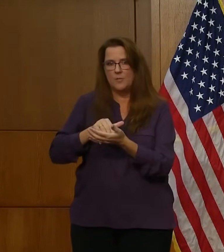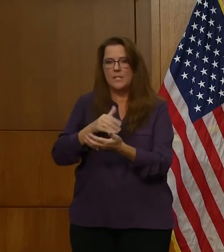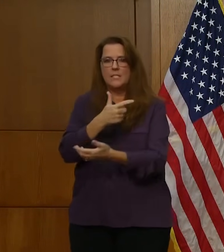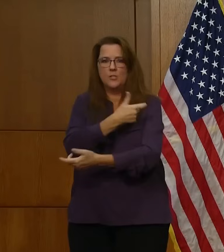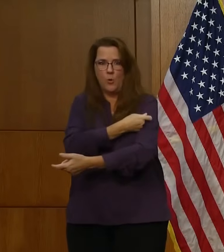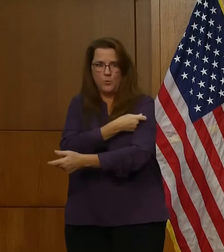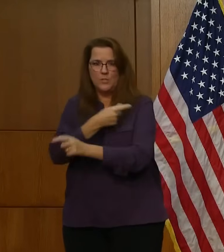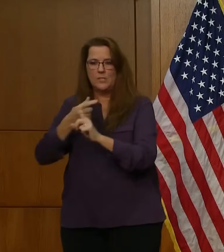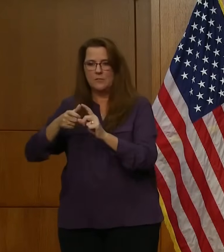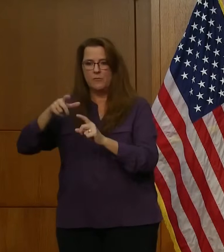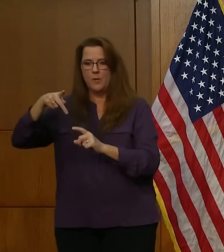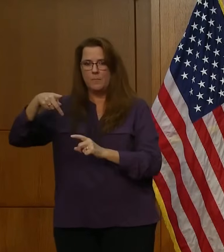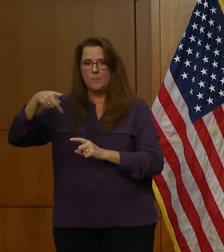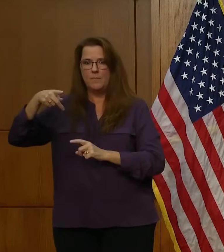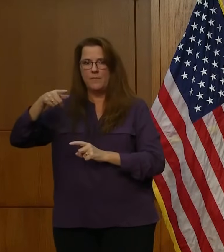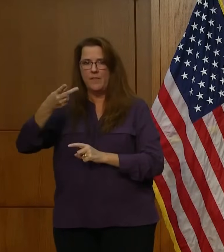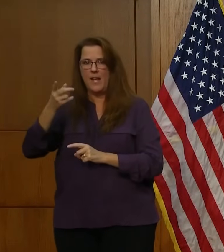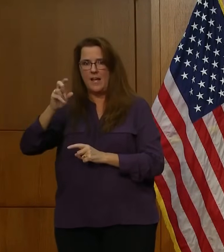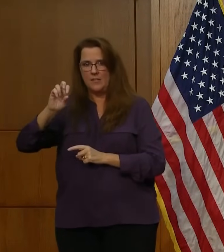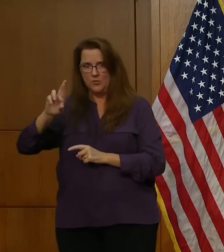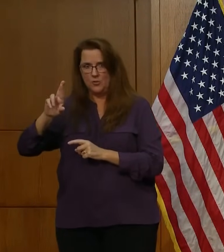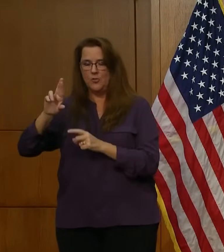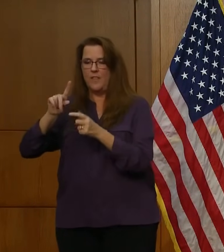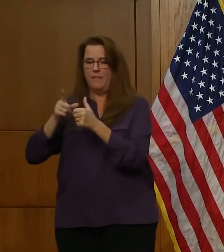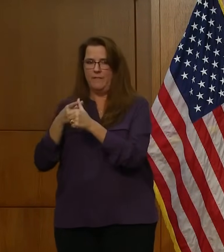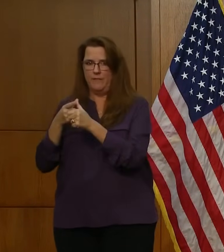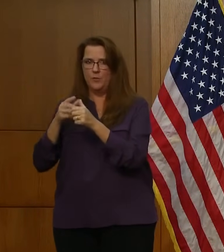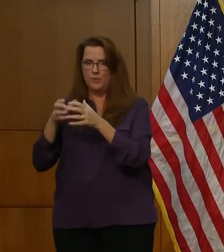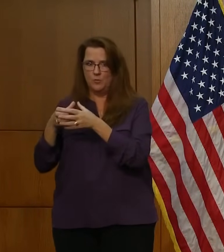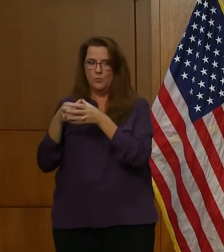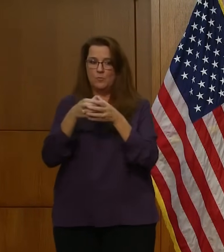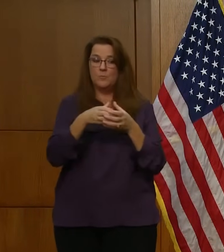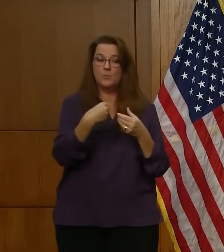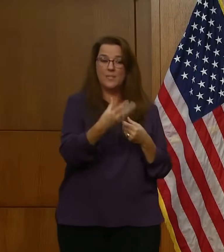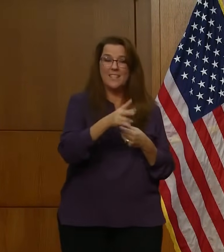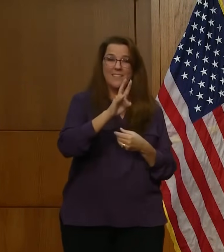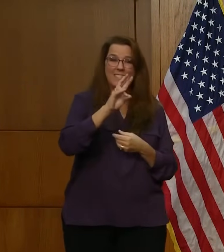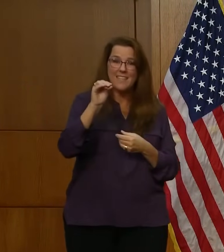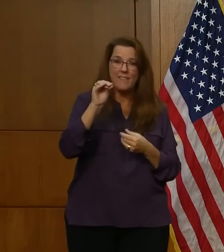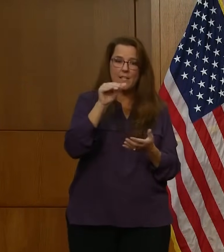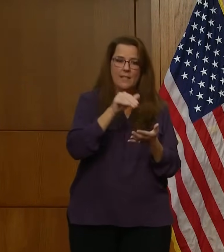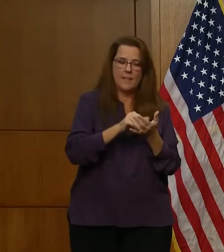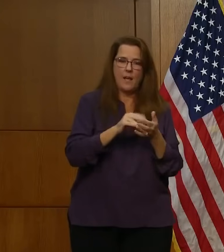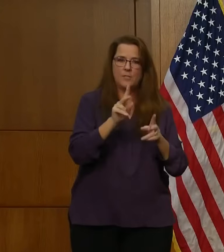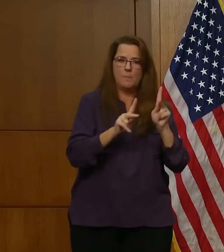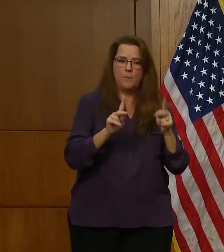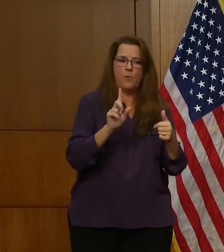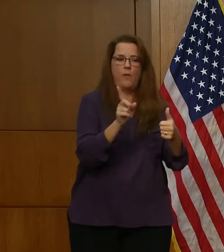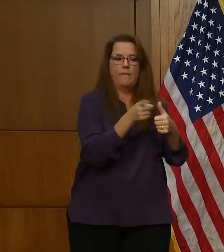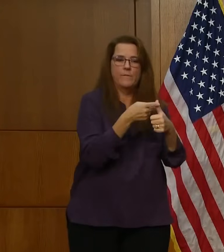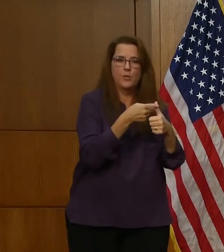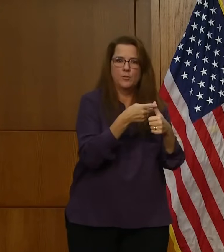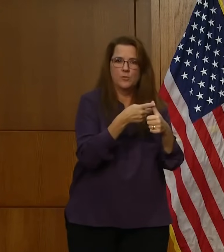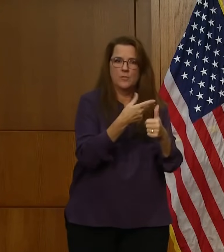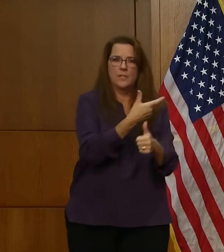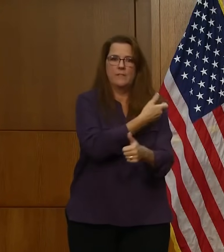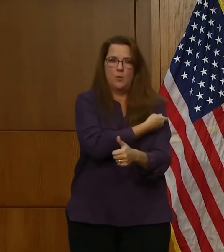VIRGINIA EXPECTS TO GET ABOUT 70,000 DOSES FROM FIZER IN THE FIRST WAVE ENOUGH TO GIVE